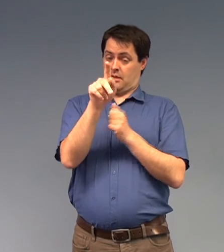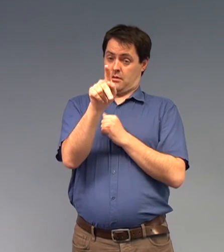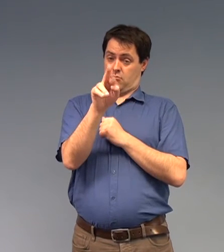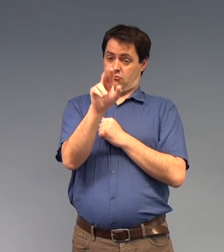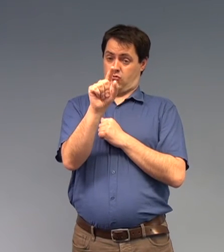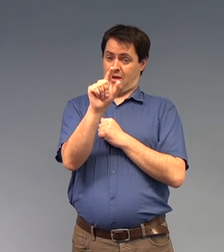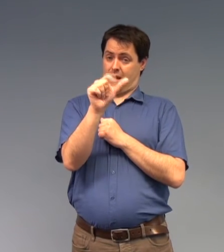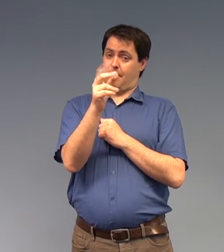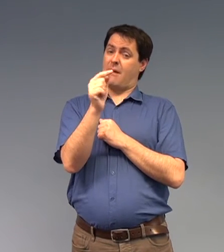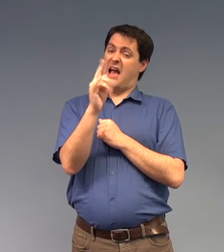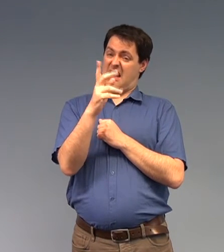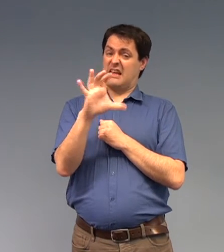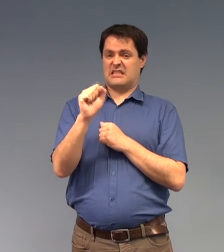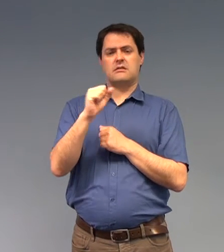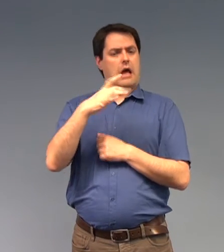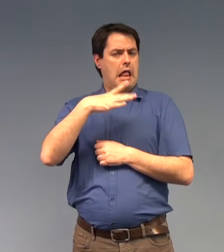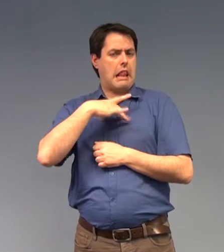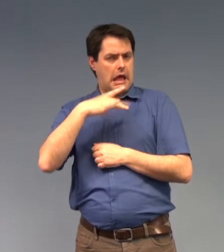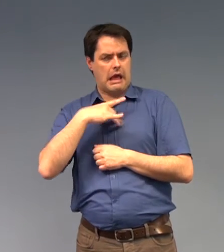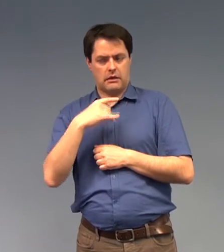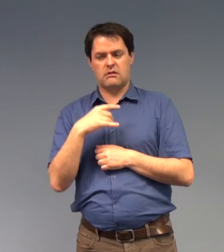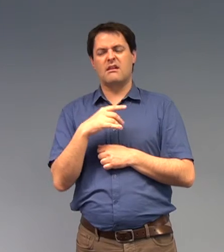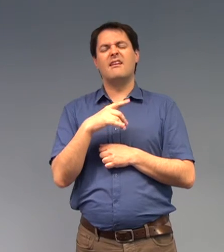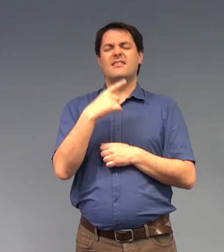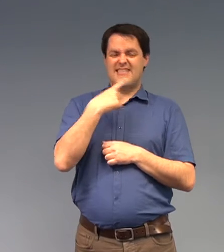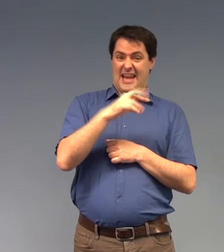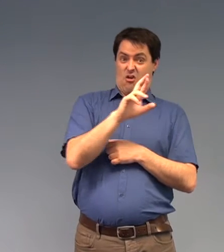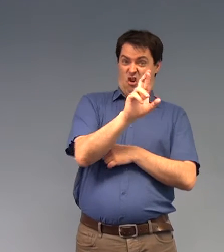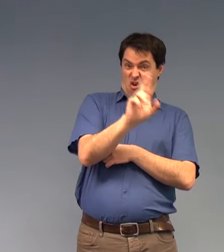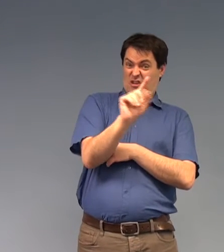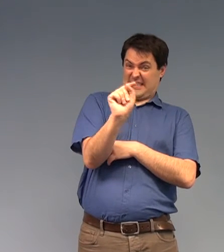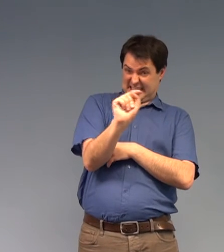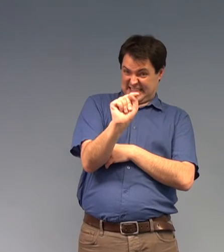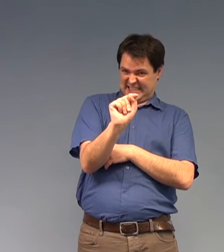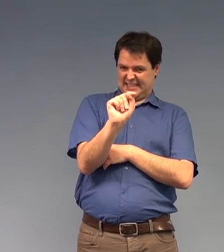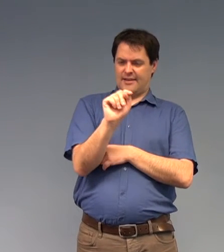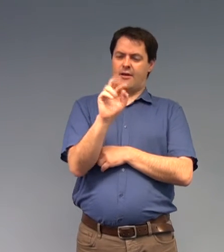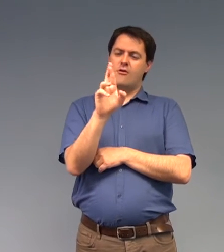how do they connect with their audience?